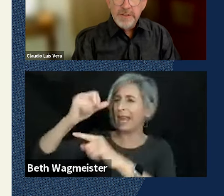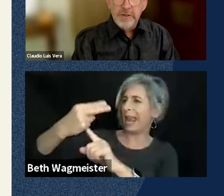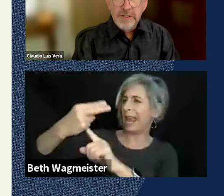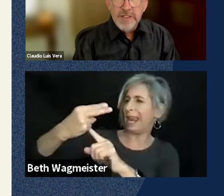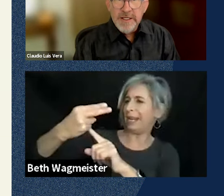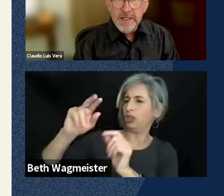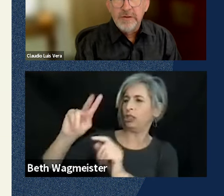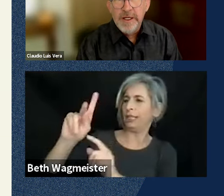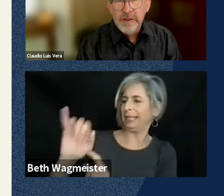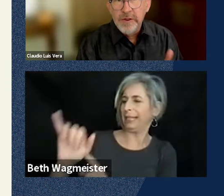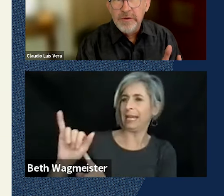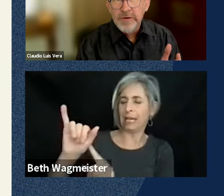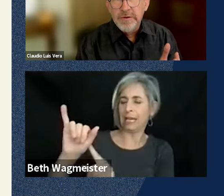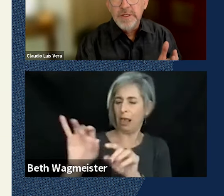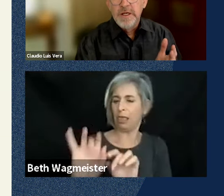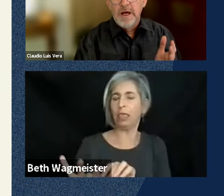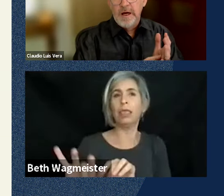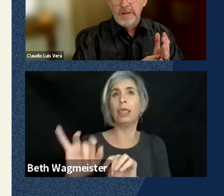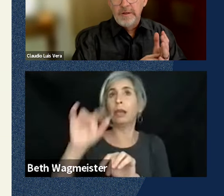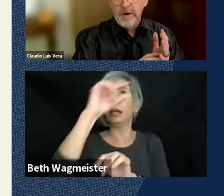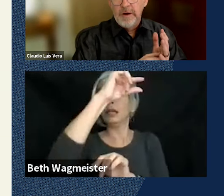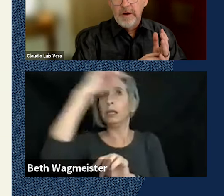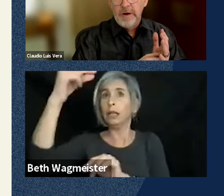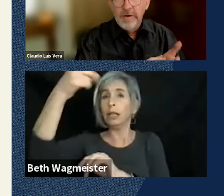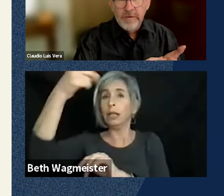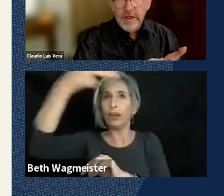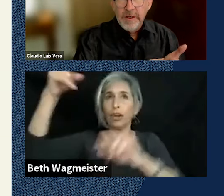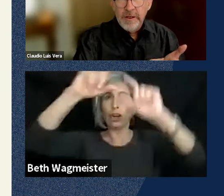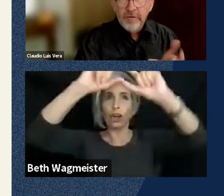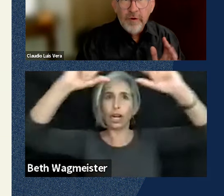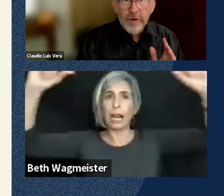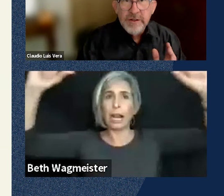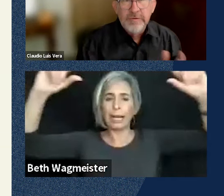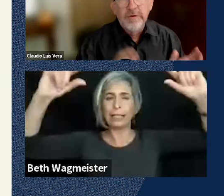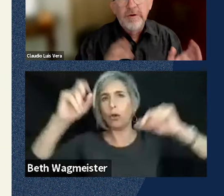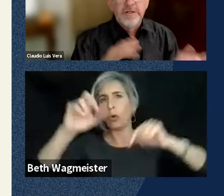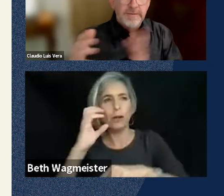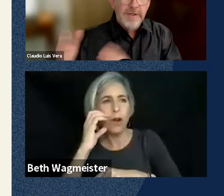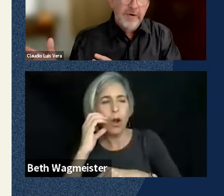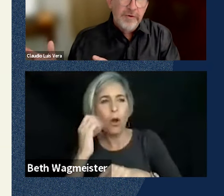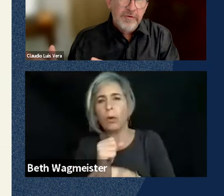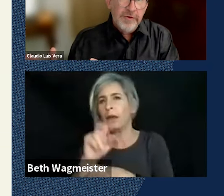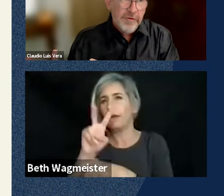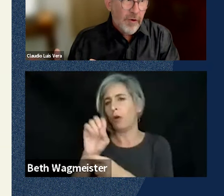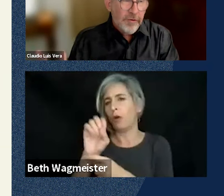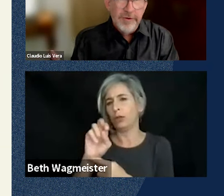a certain gesture that you use on your iPhone, with VoiceOver, to be able to move you forward